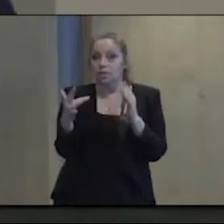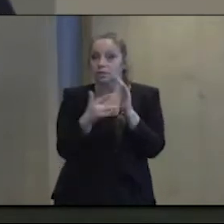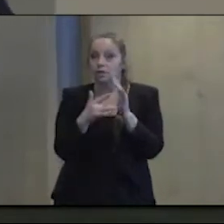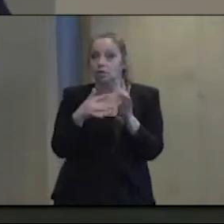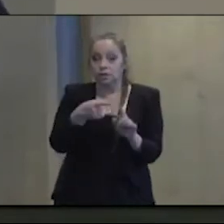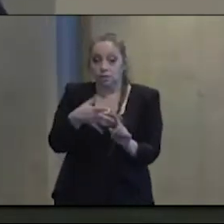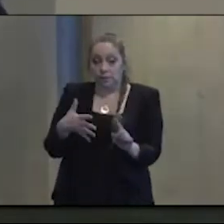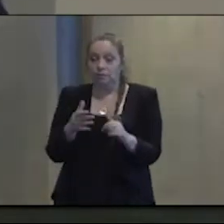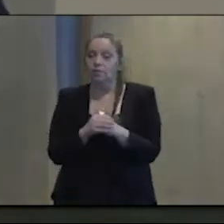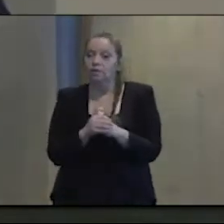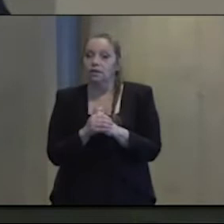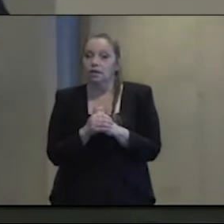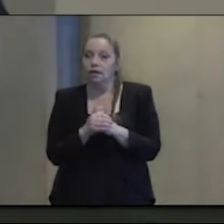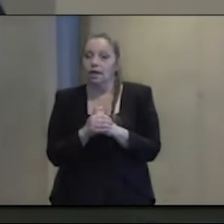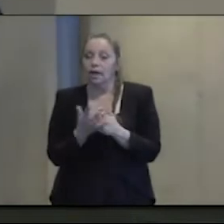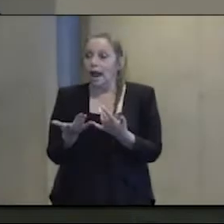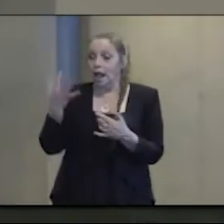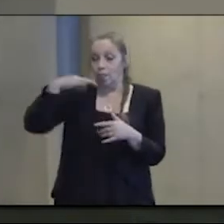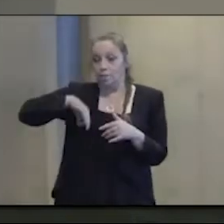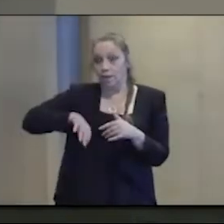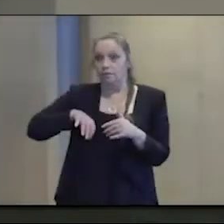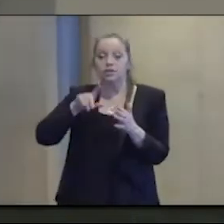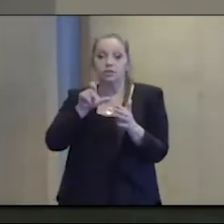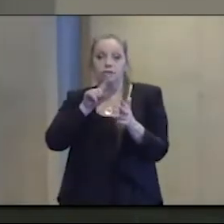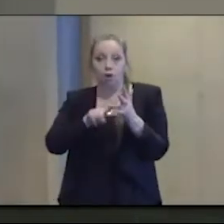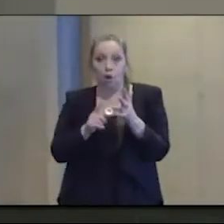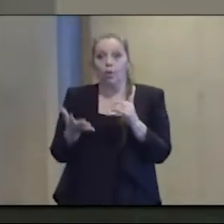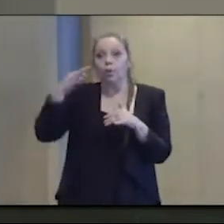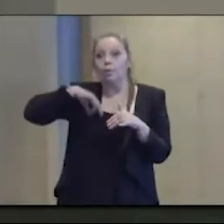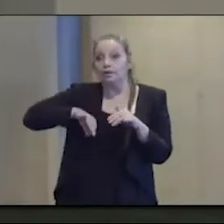and place based, and the benefits and the co-benefits need to be clear.